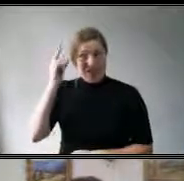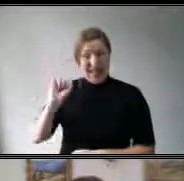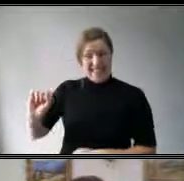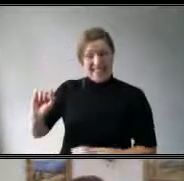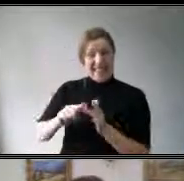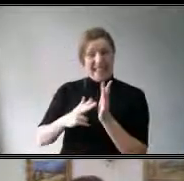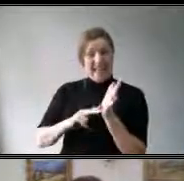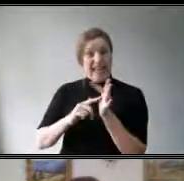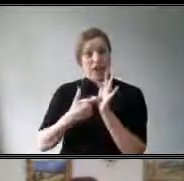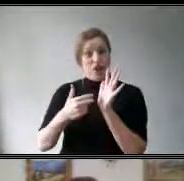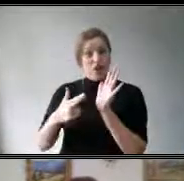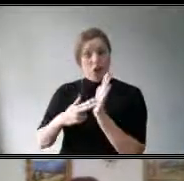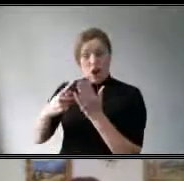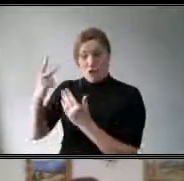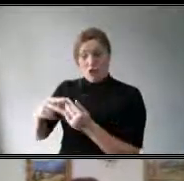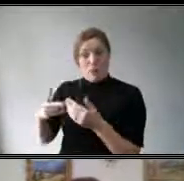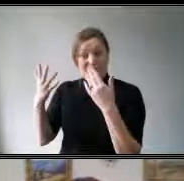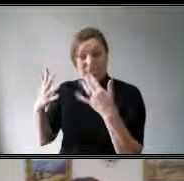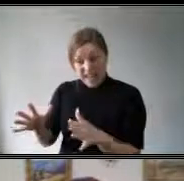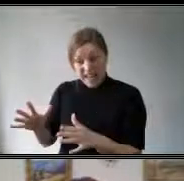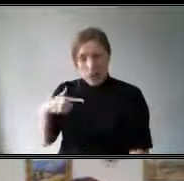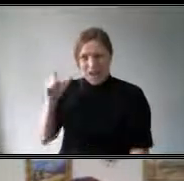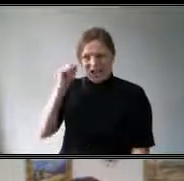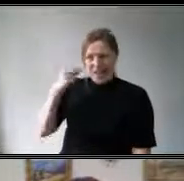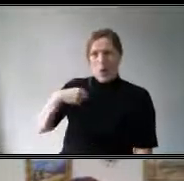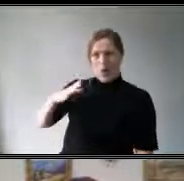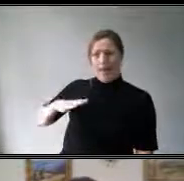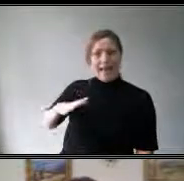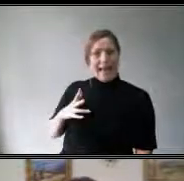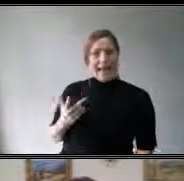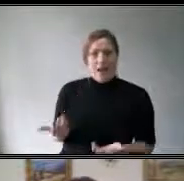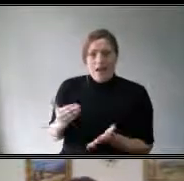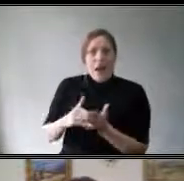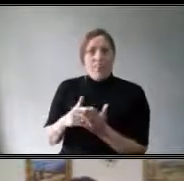looking for someone to work in our post team joel was on the top of our list to invite back